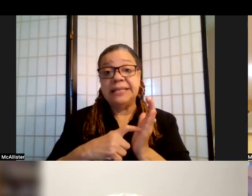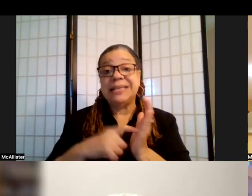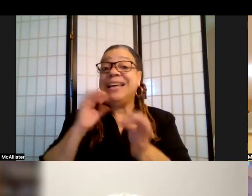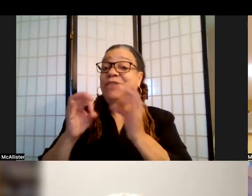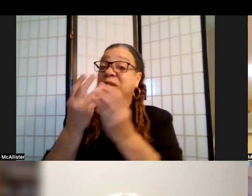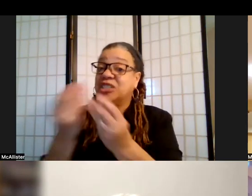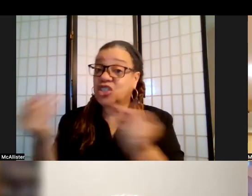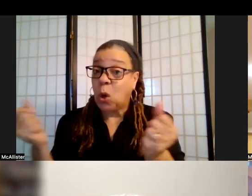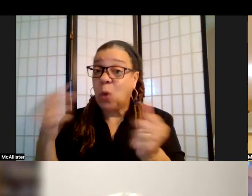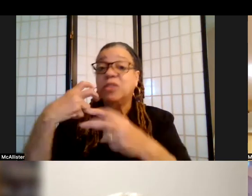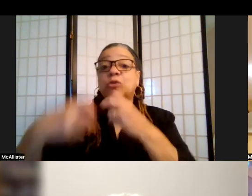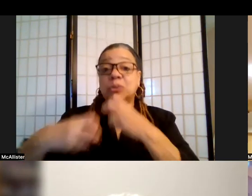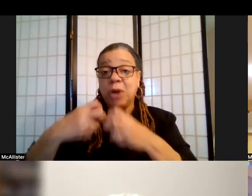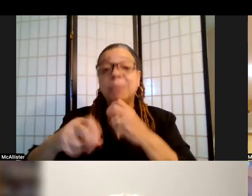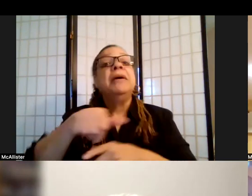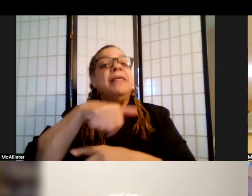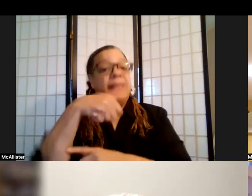many of the downstream problems would also see a positive change.